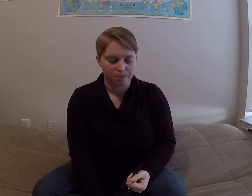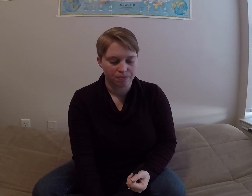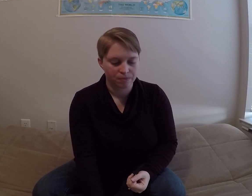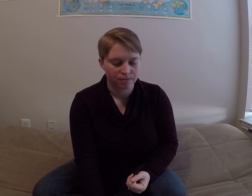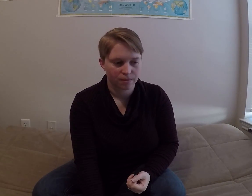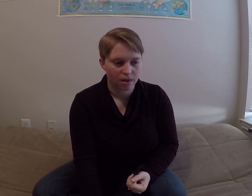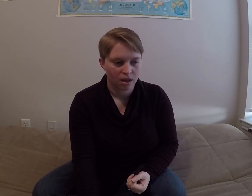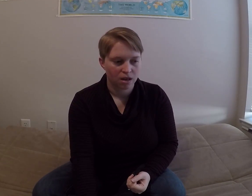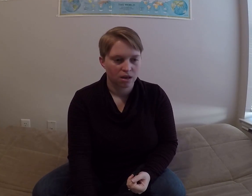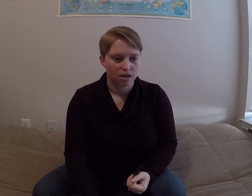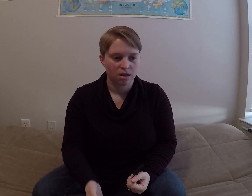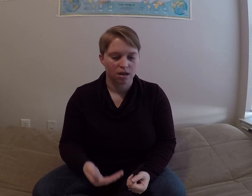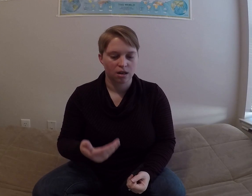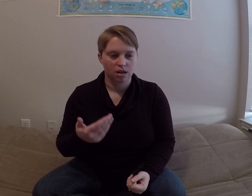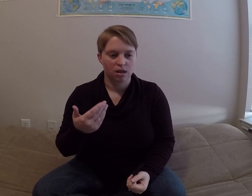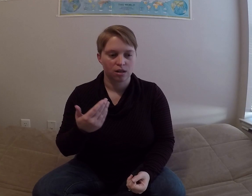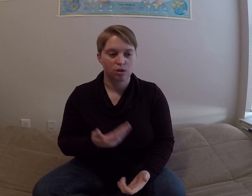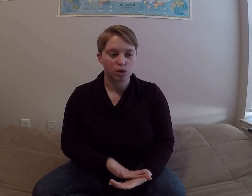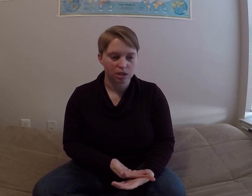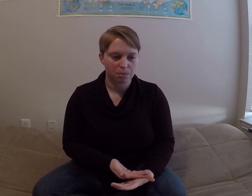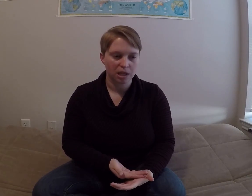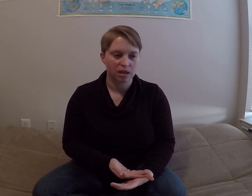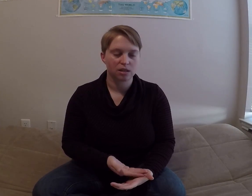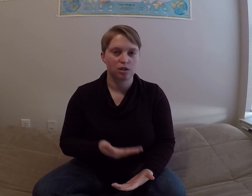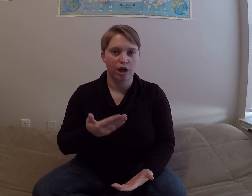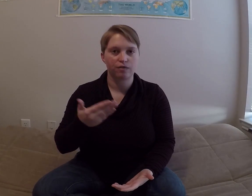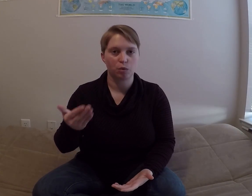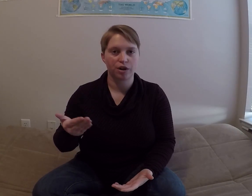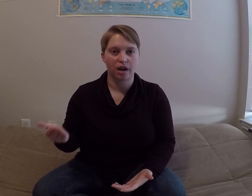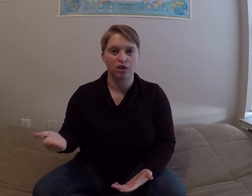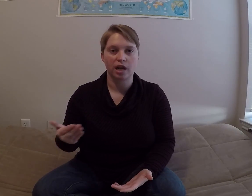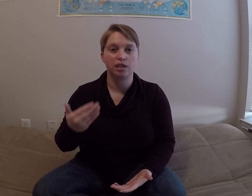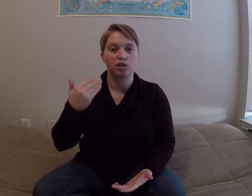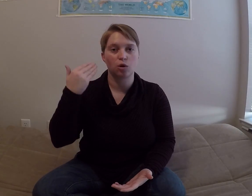The reason being is you have to wear it everyday is